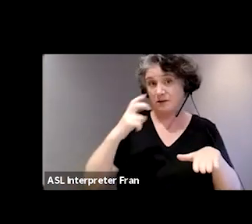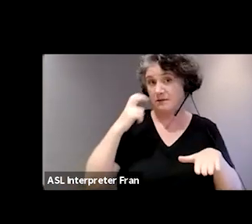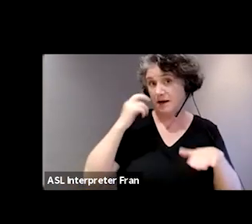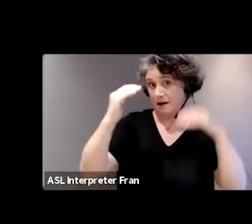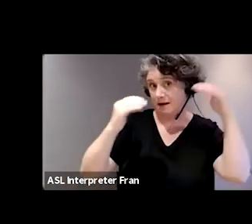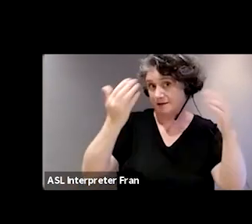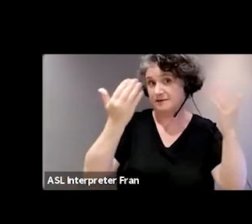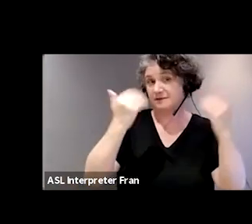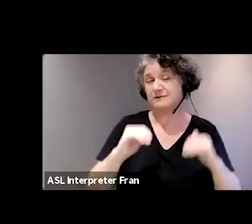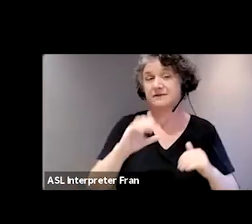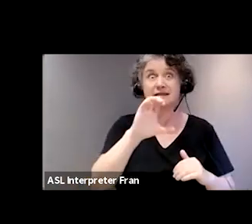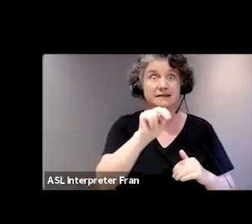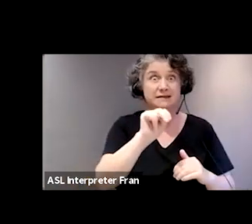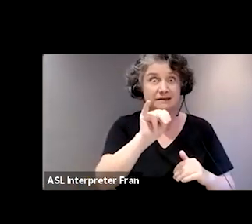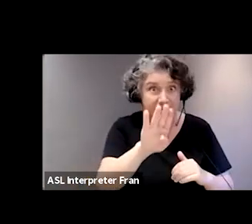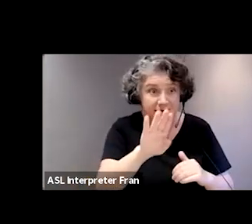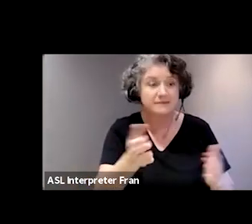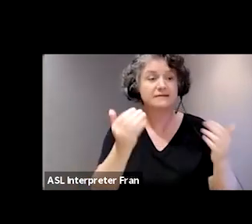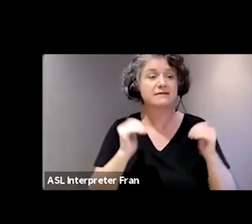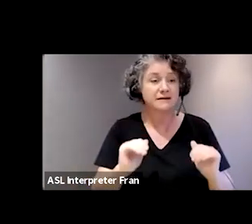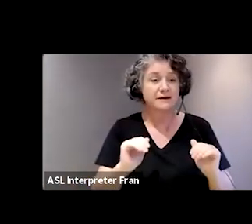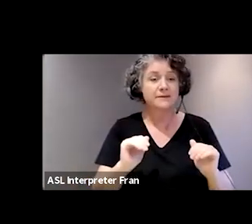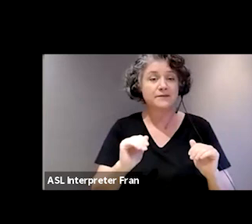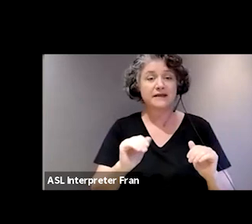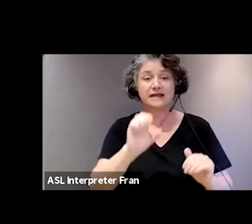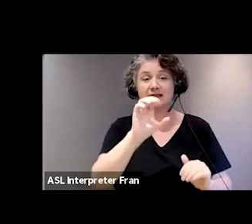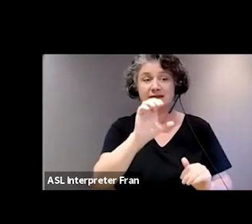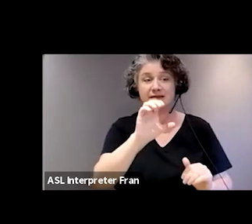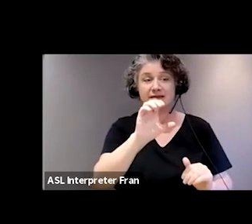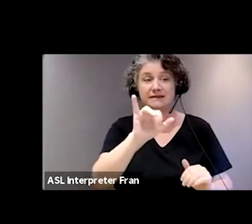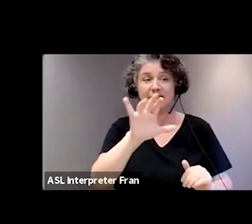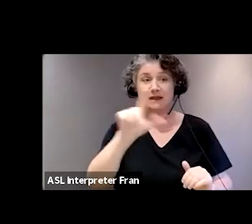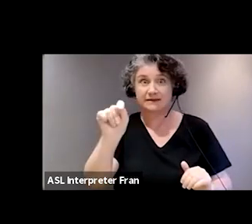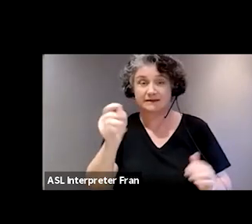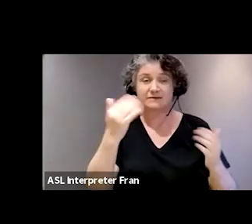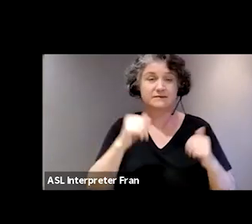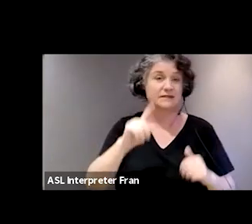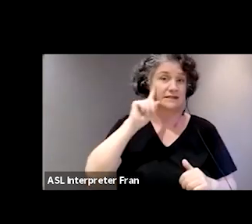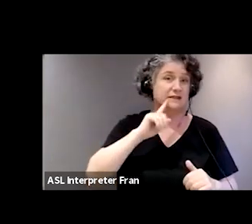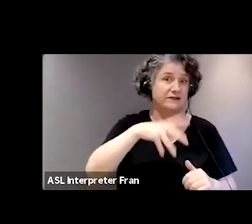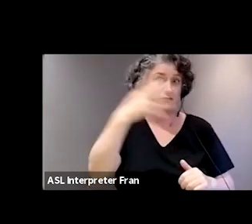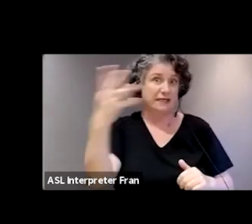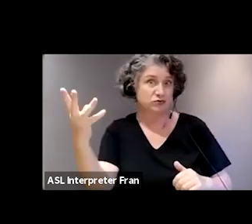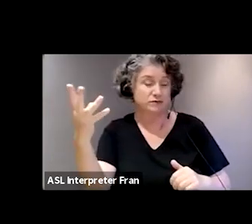you to everybody who supported this town hall today, on the slide